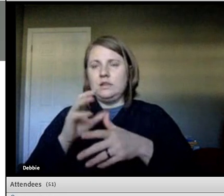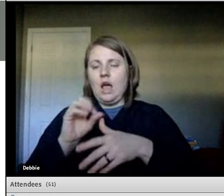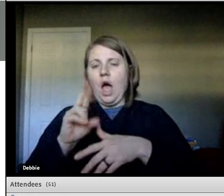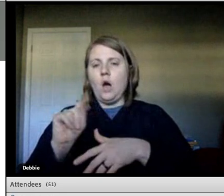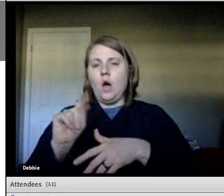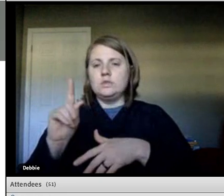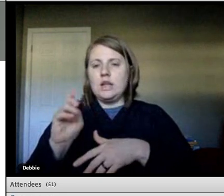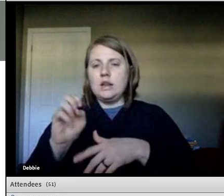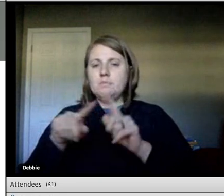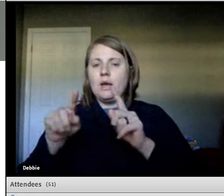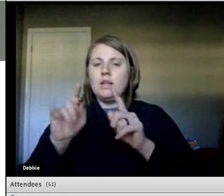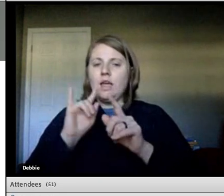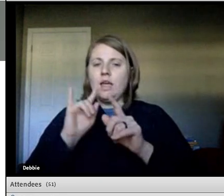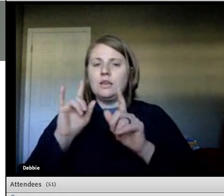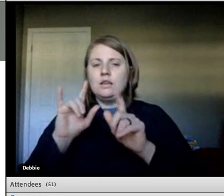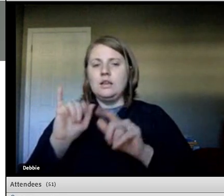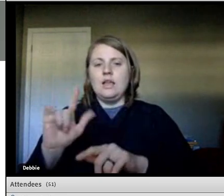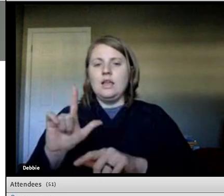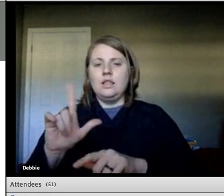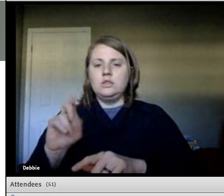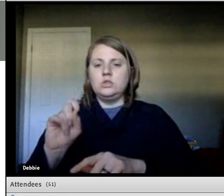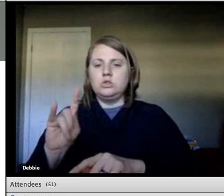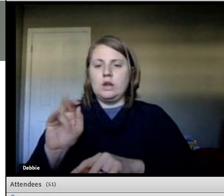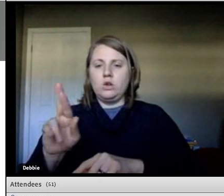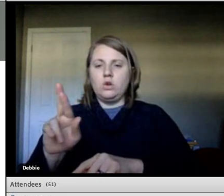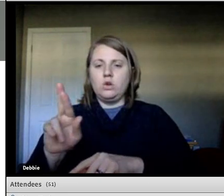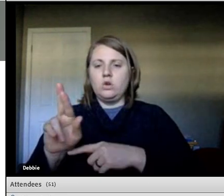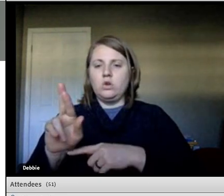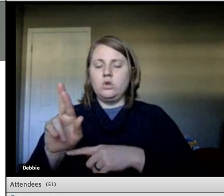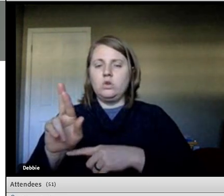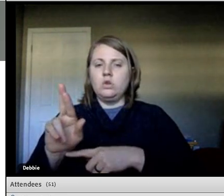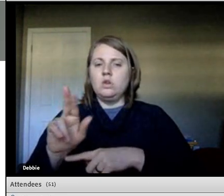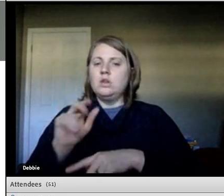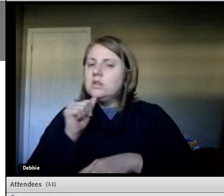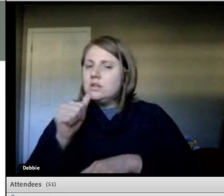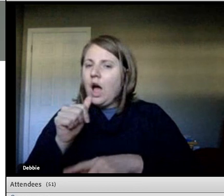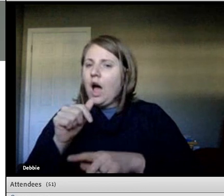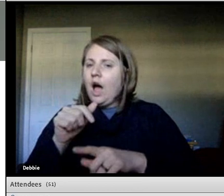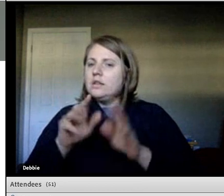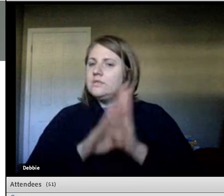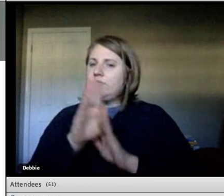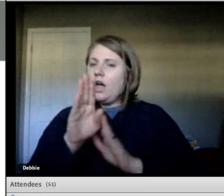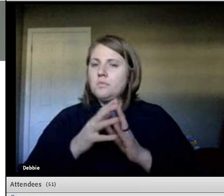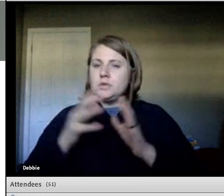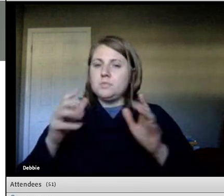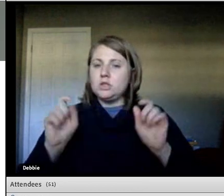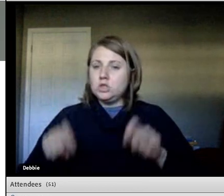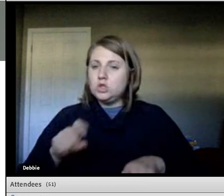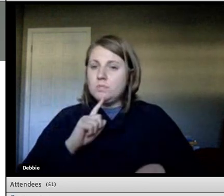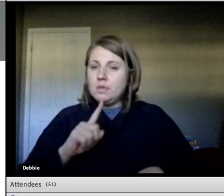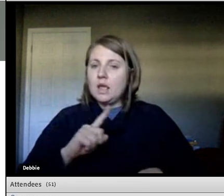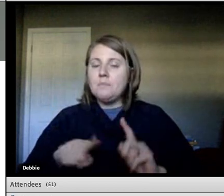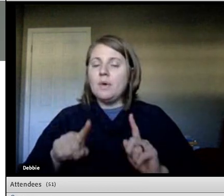I feel like it's not been developed as much as it should be, but I think Illustrator is just a little more slicker,